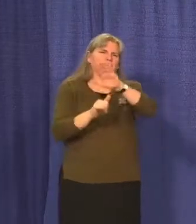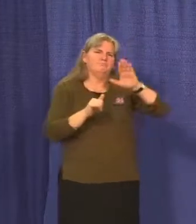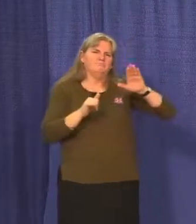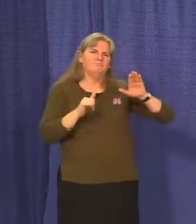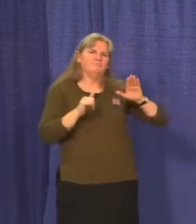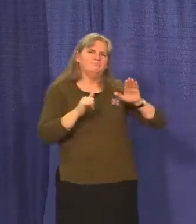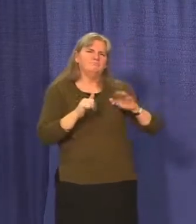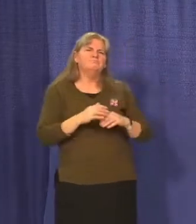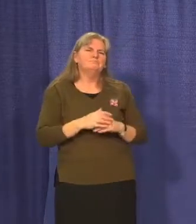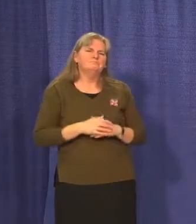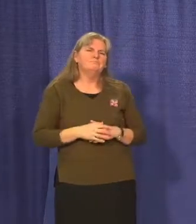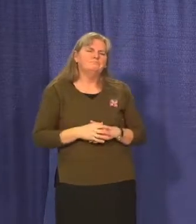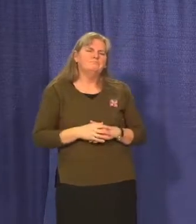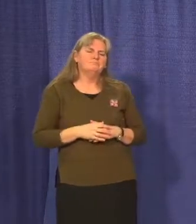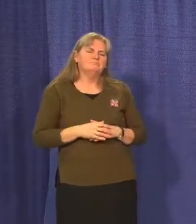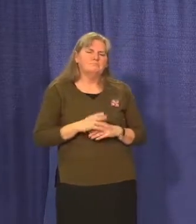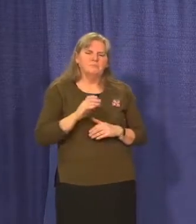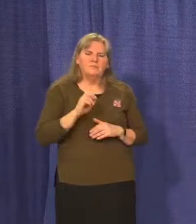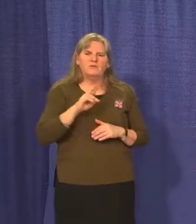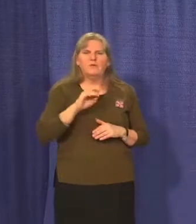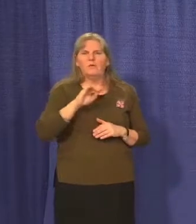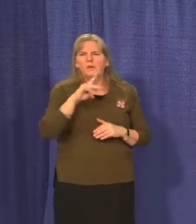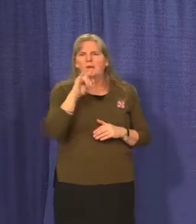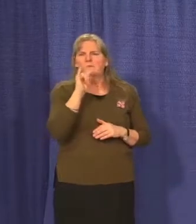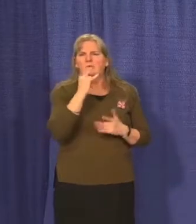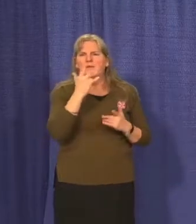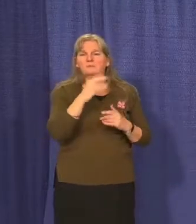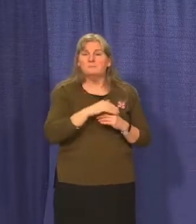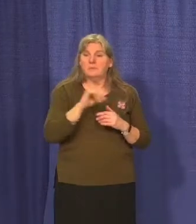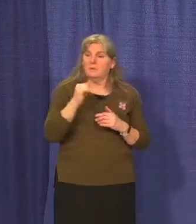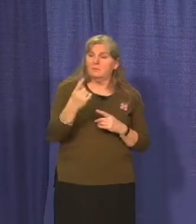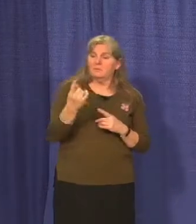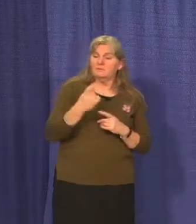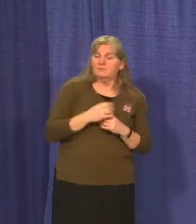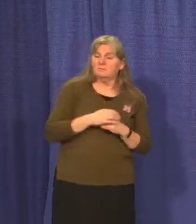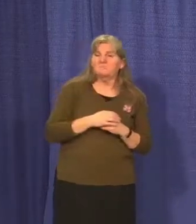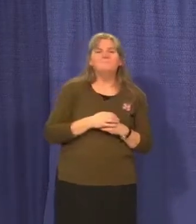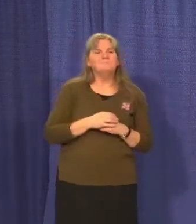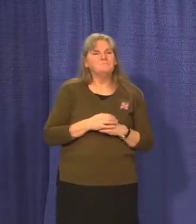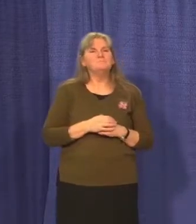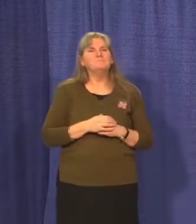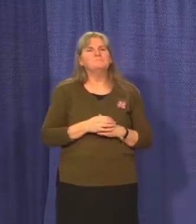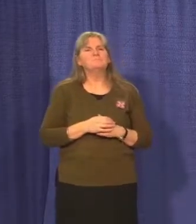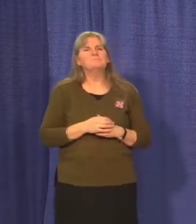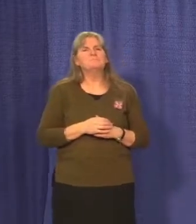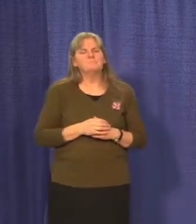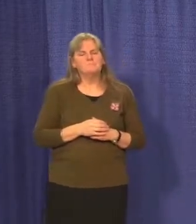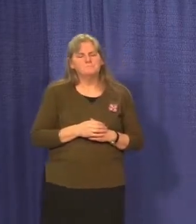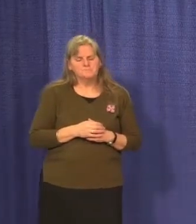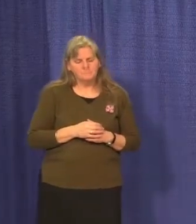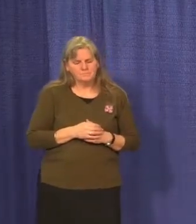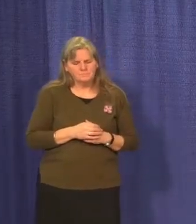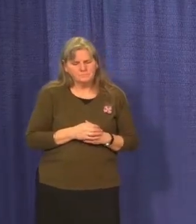scenarios. Pat: Follow-up? Reporter: Yes, my second